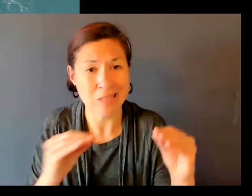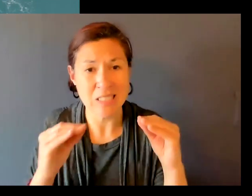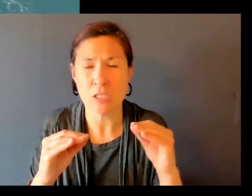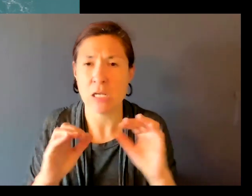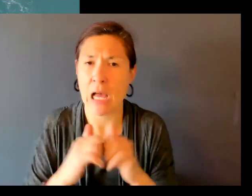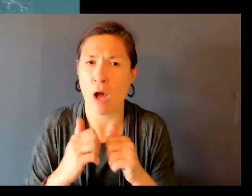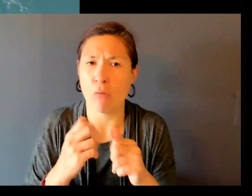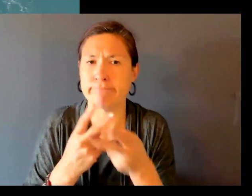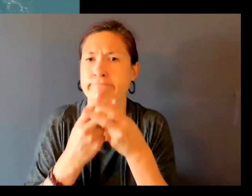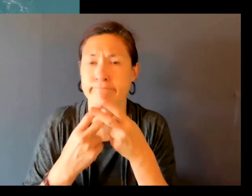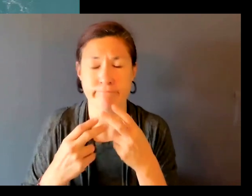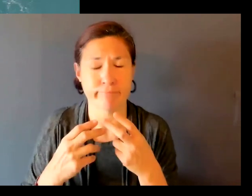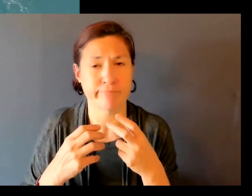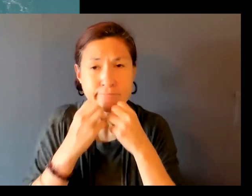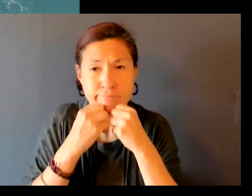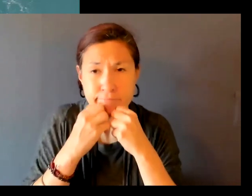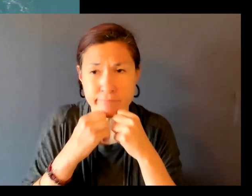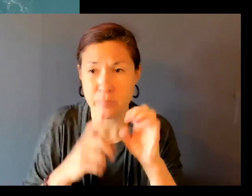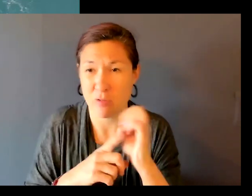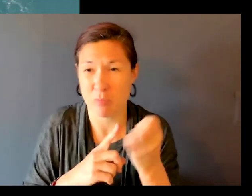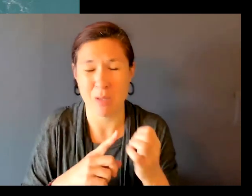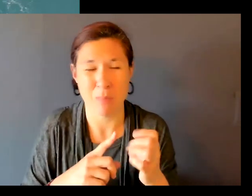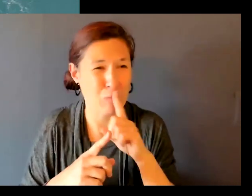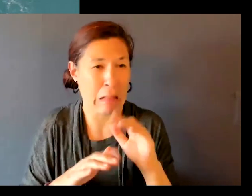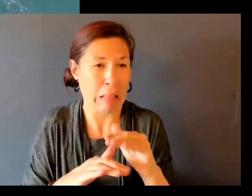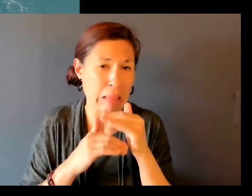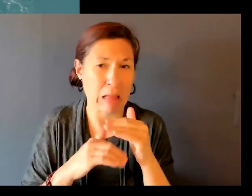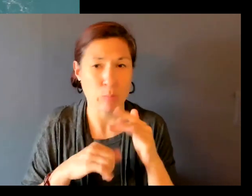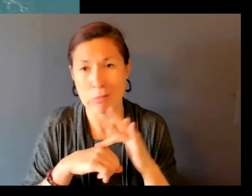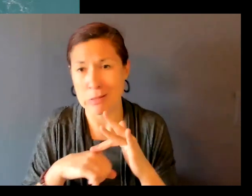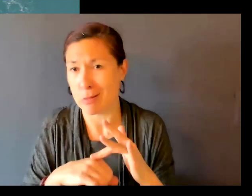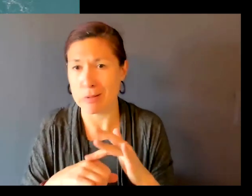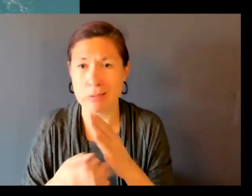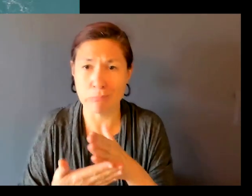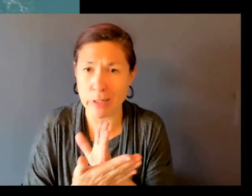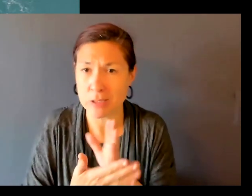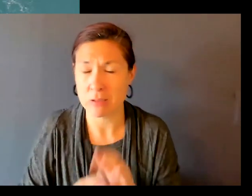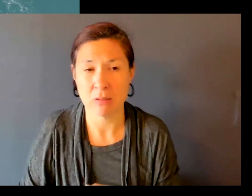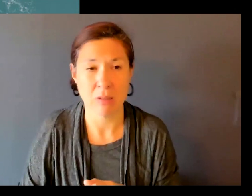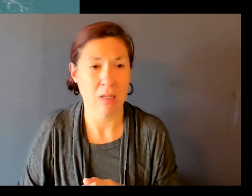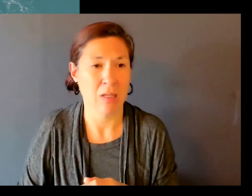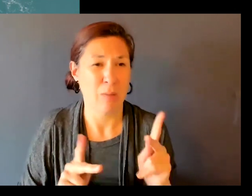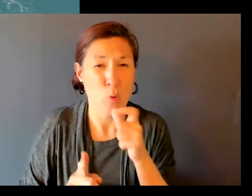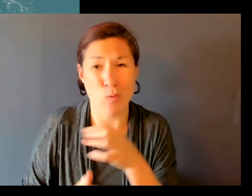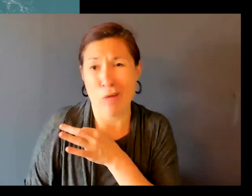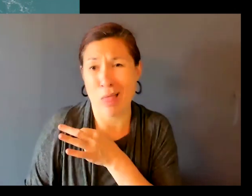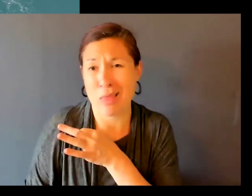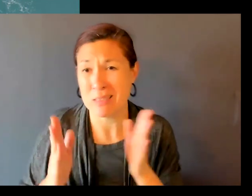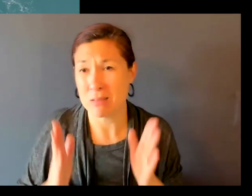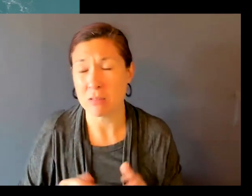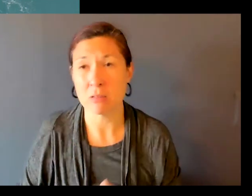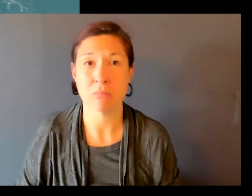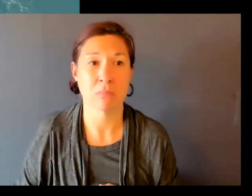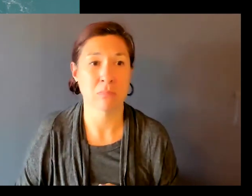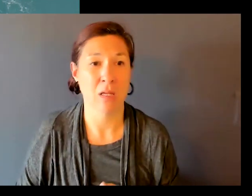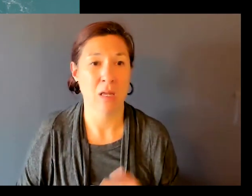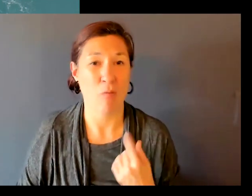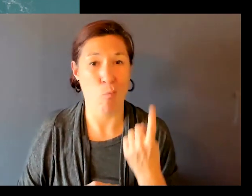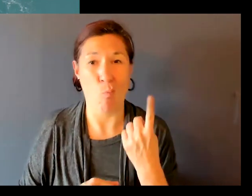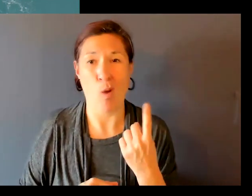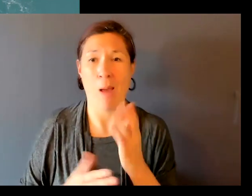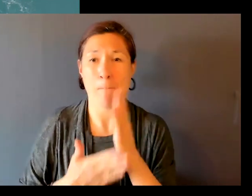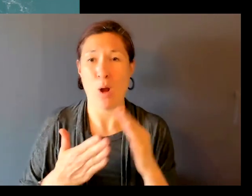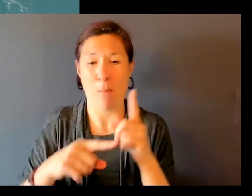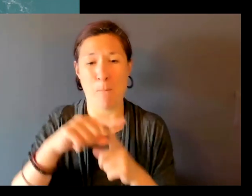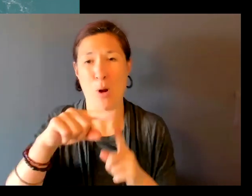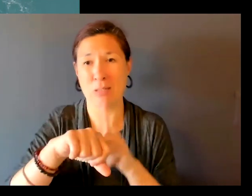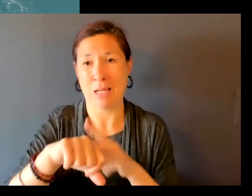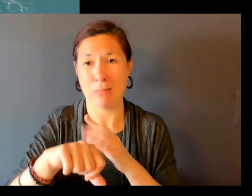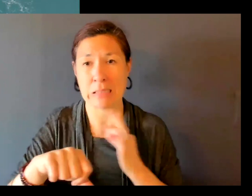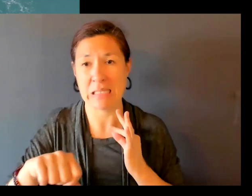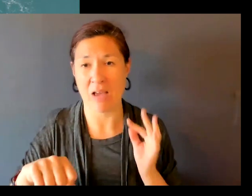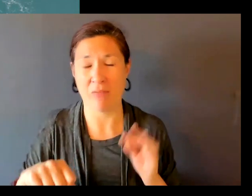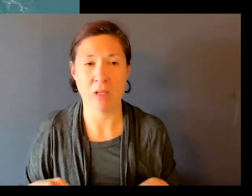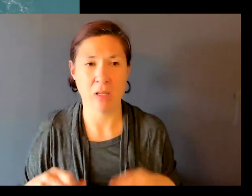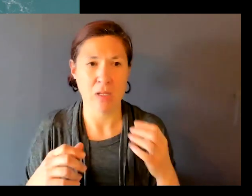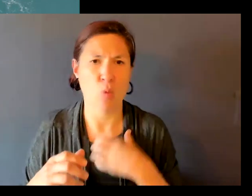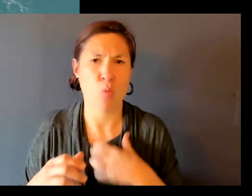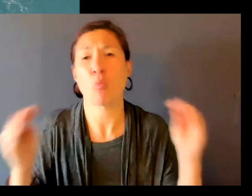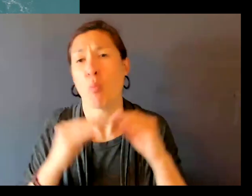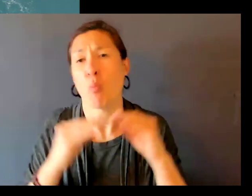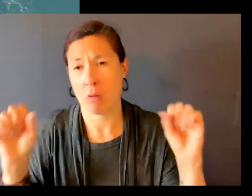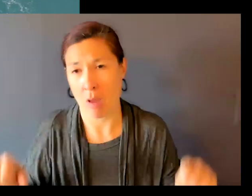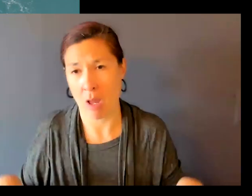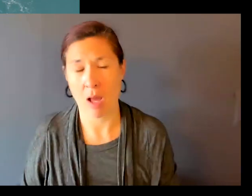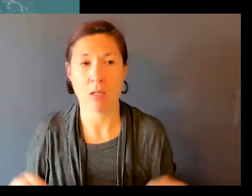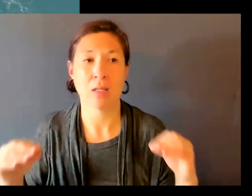My community has an abundant supply of fresh water from an immense sand-based sole sourced aquifer, and yet we allow the woodlands that protect that water from contamination to be clear cut. The topsoil and the sand, itself, to be hauled away. 50 years ago, we identified these resources. We mapped their locations. And then we remained silent when their importance was dismissed. Their species eliminated.